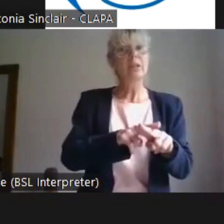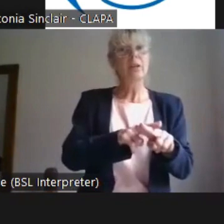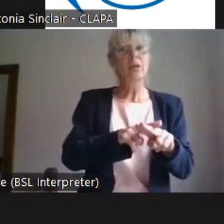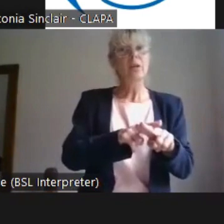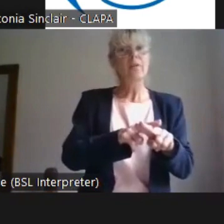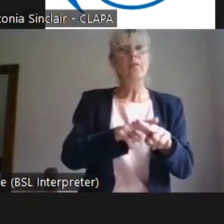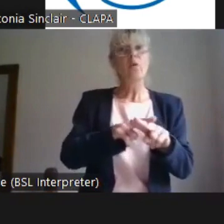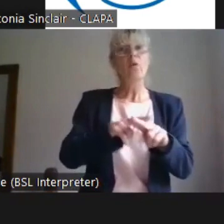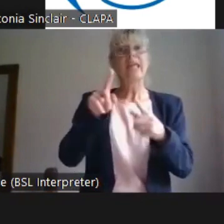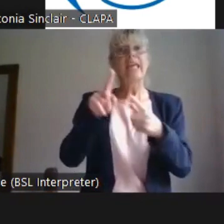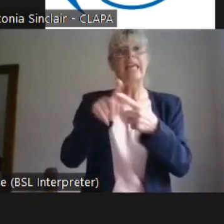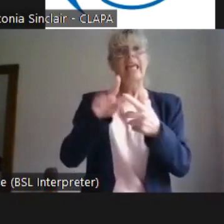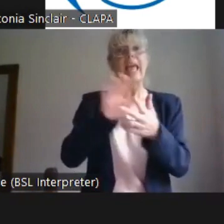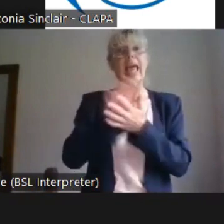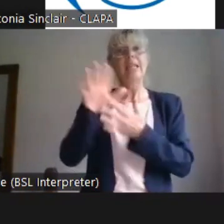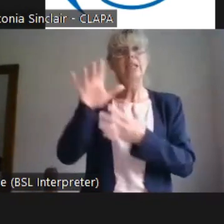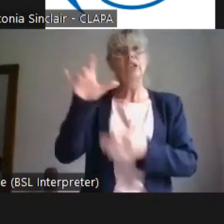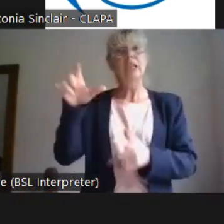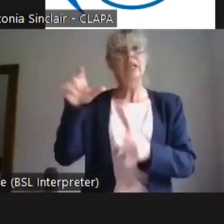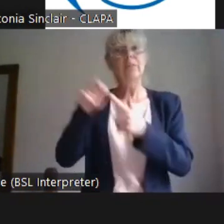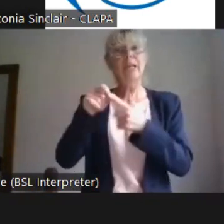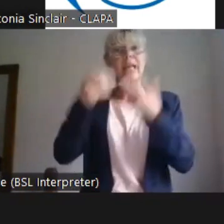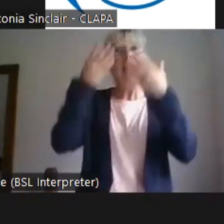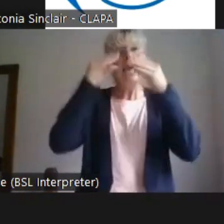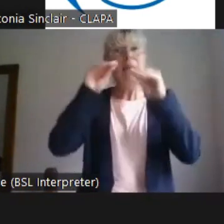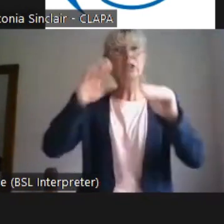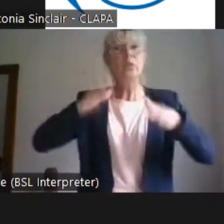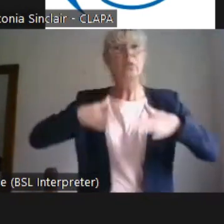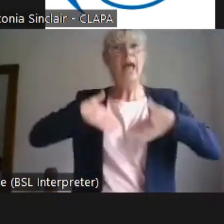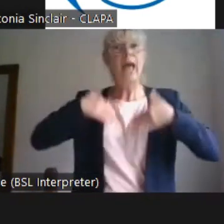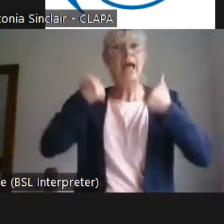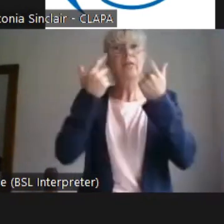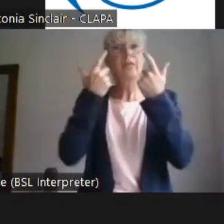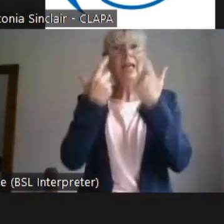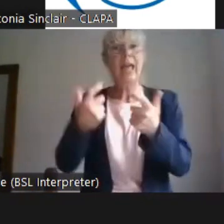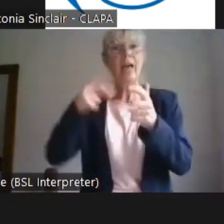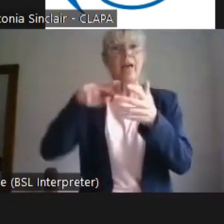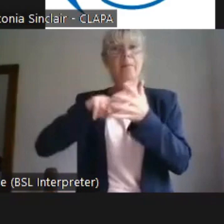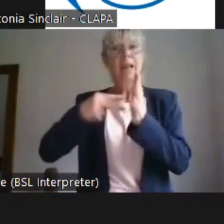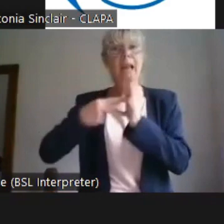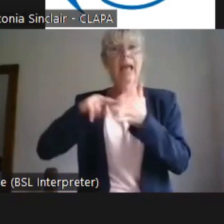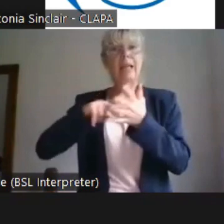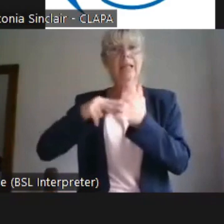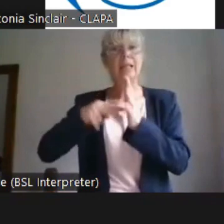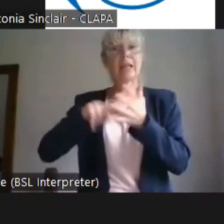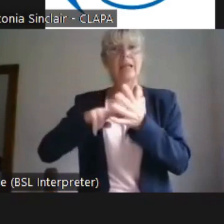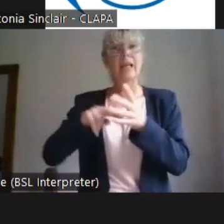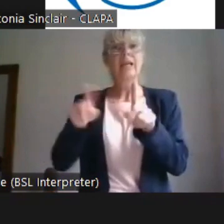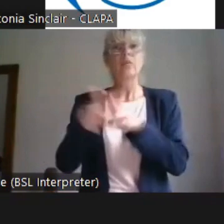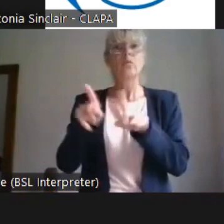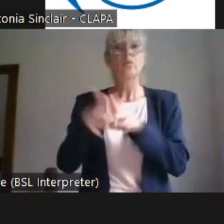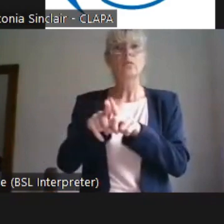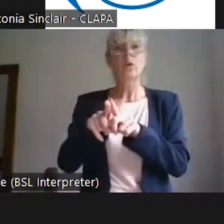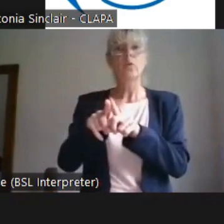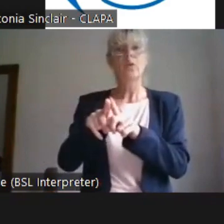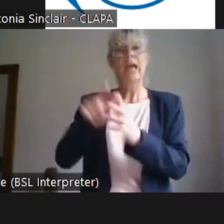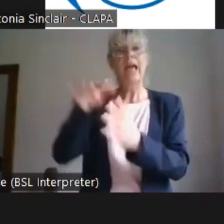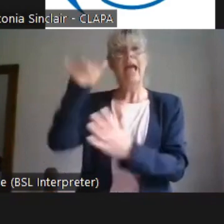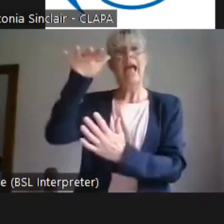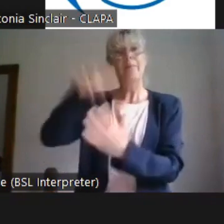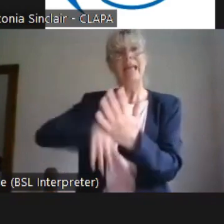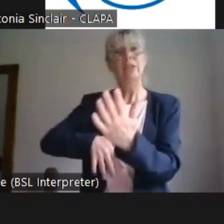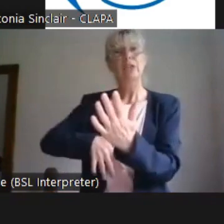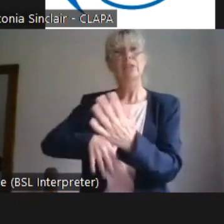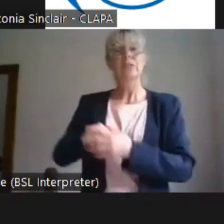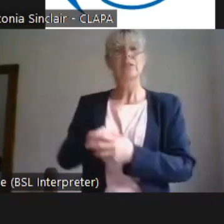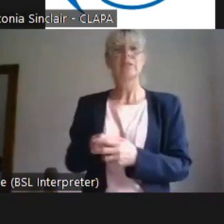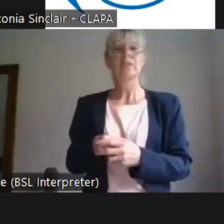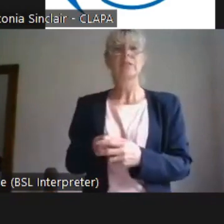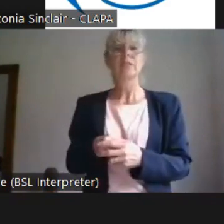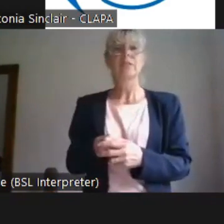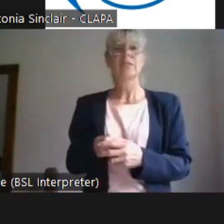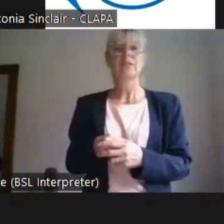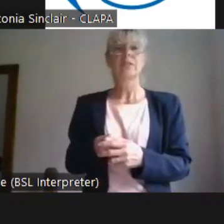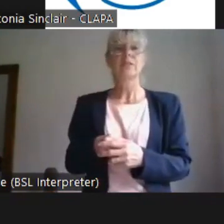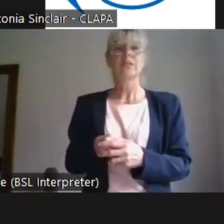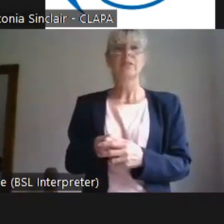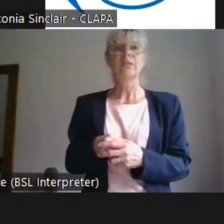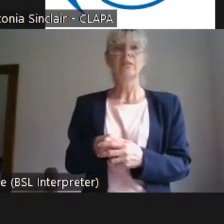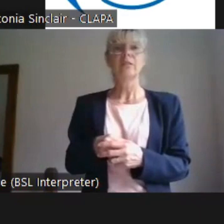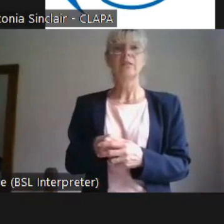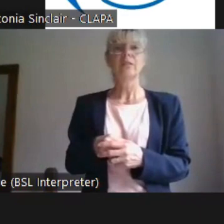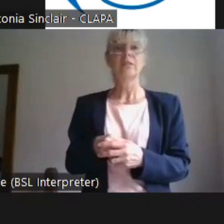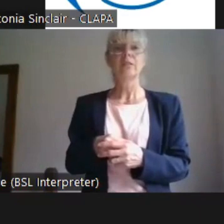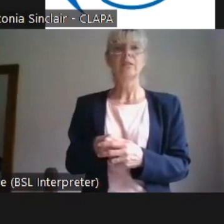and disability living allowances um applications so so certainly I would we you know we have close